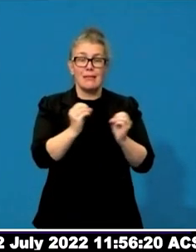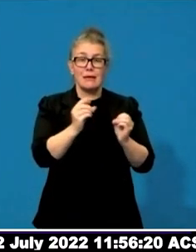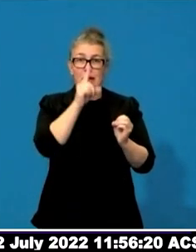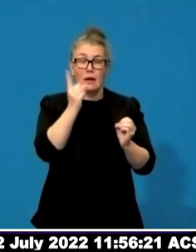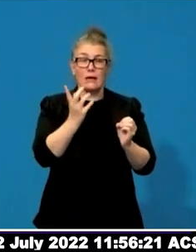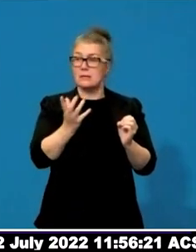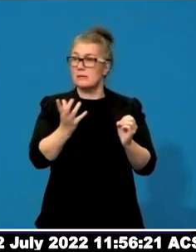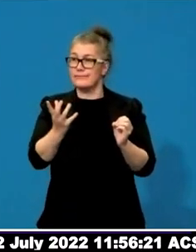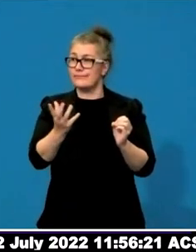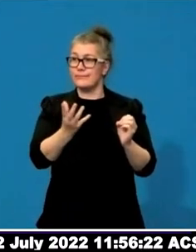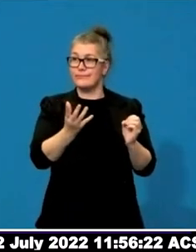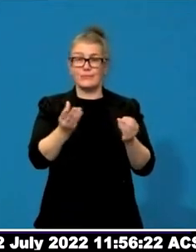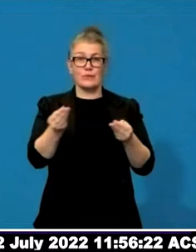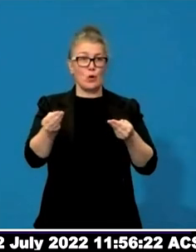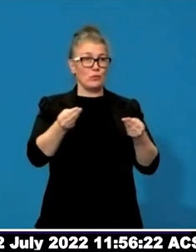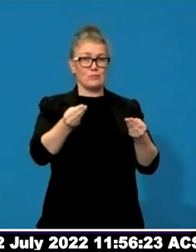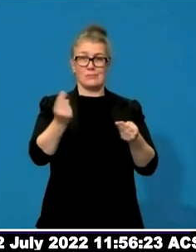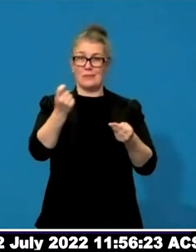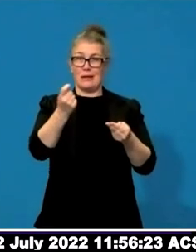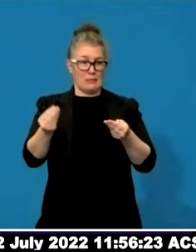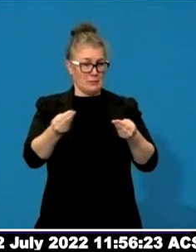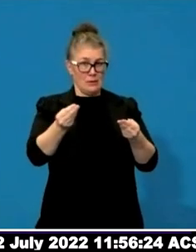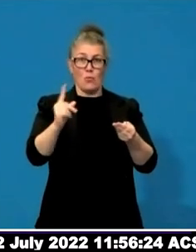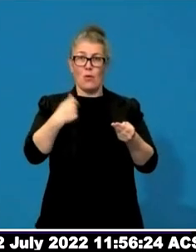And at the end of the day - and the examples about